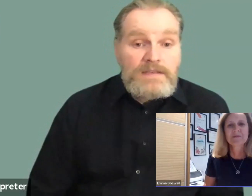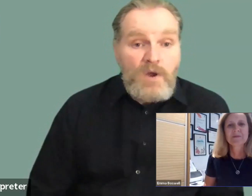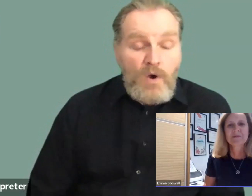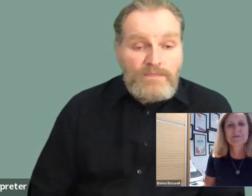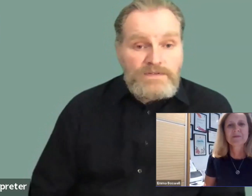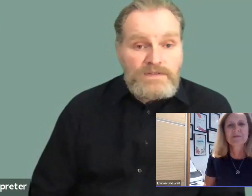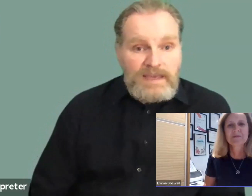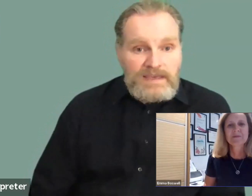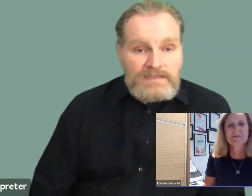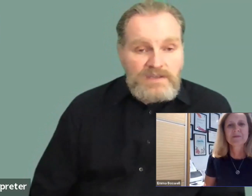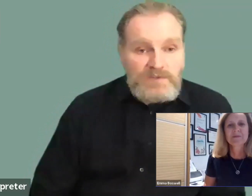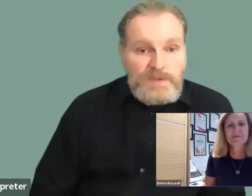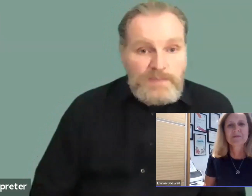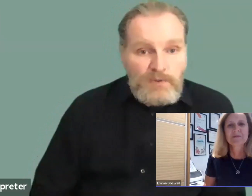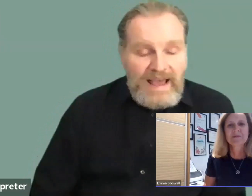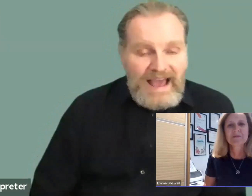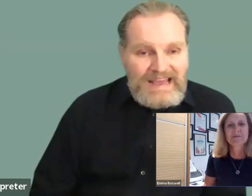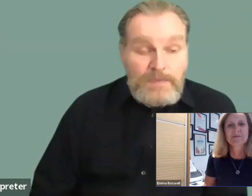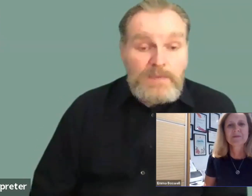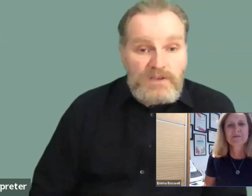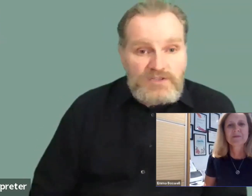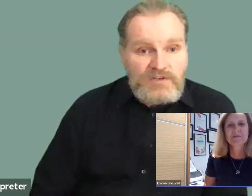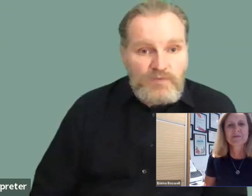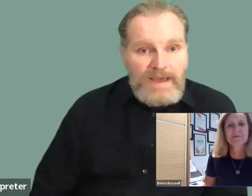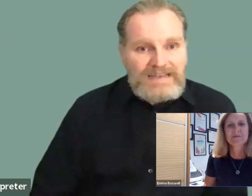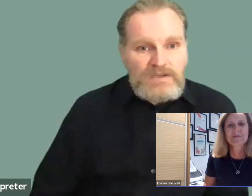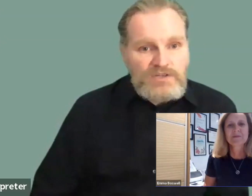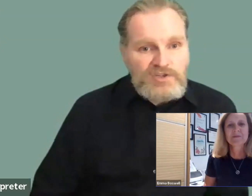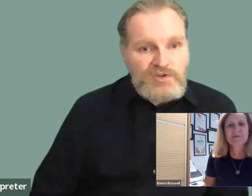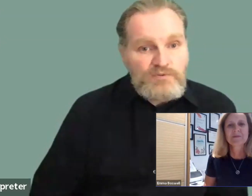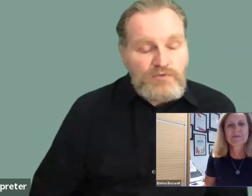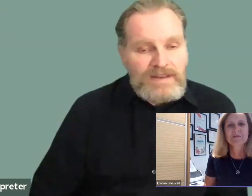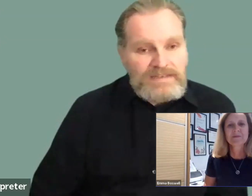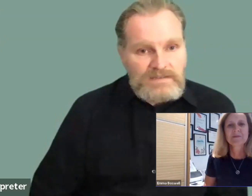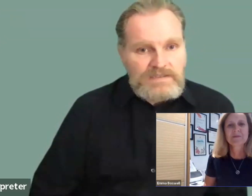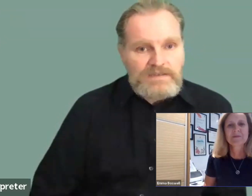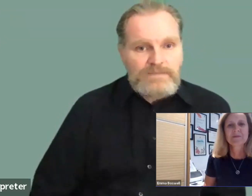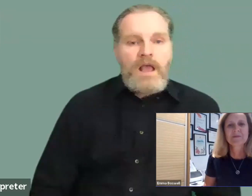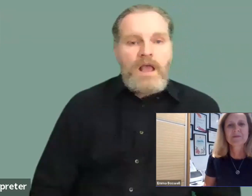it's often the case that people with Usher syndrome, as the condition progresses,